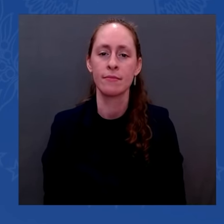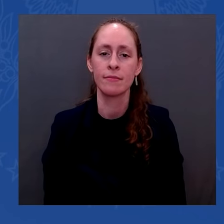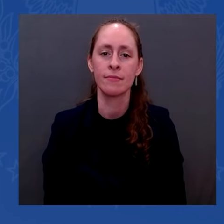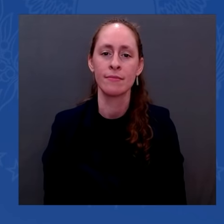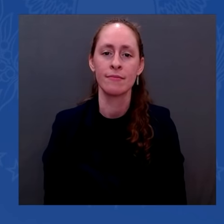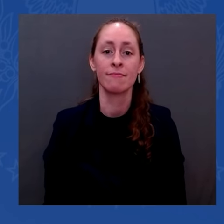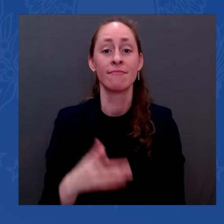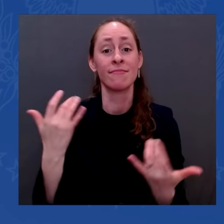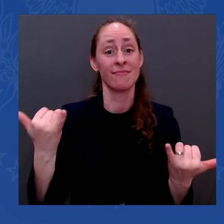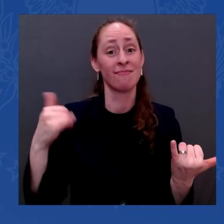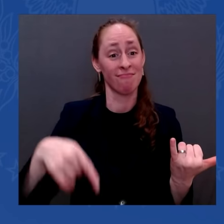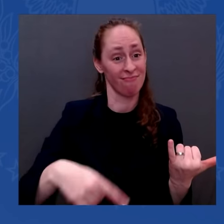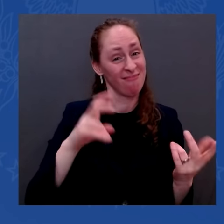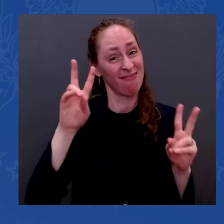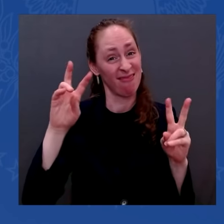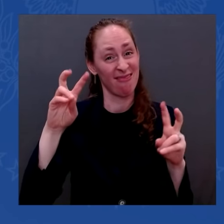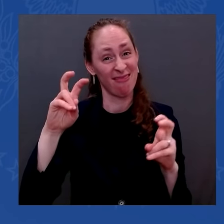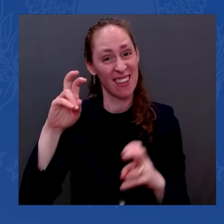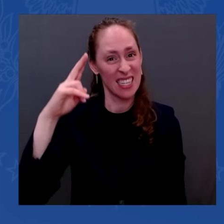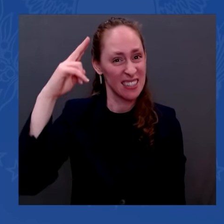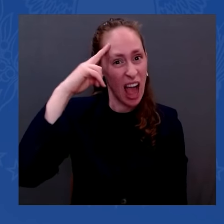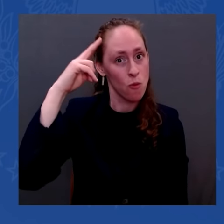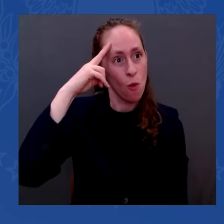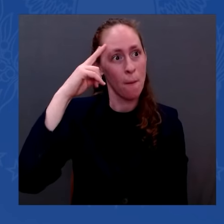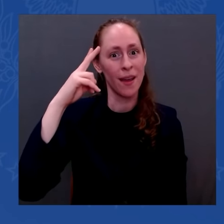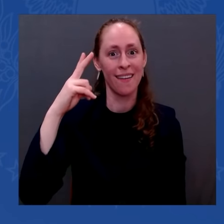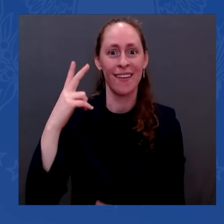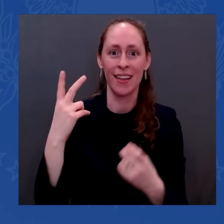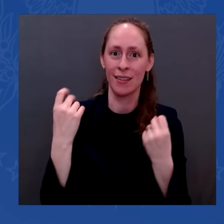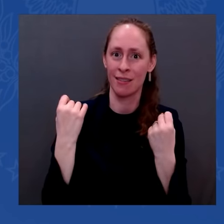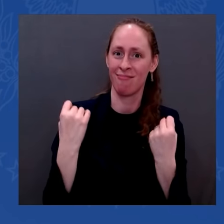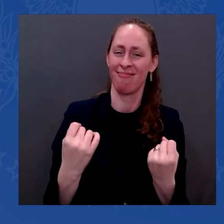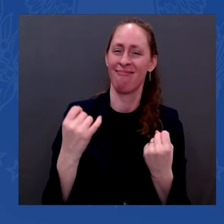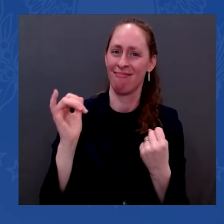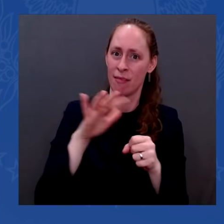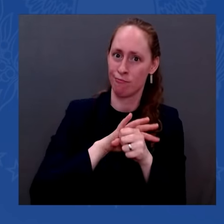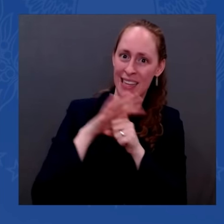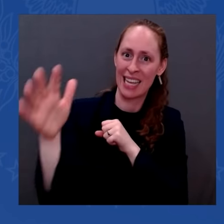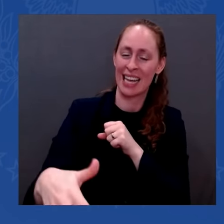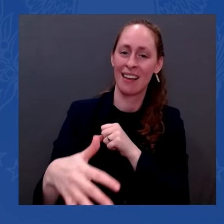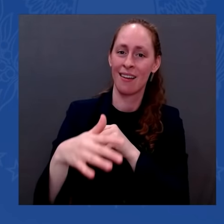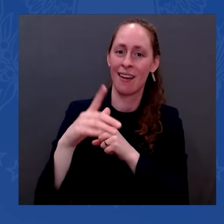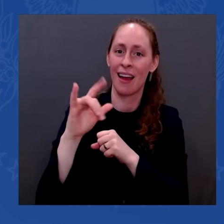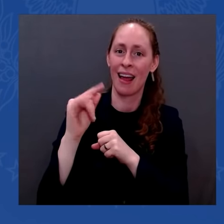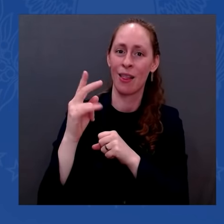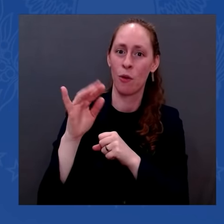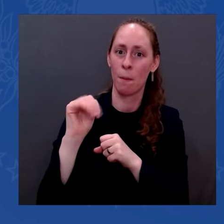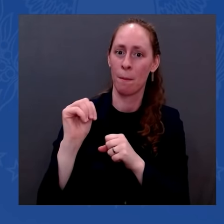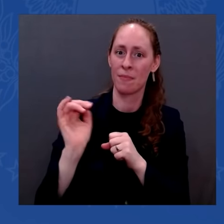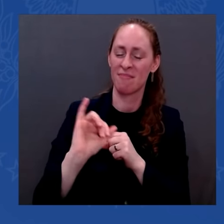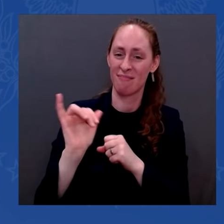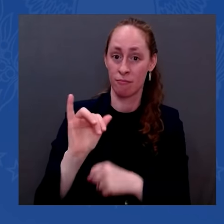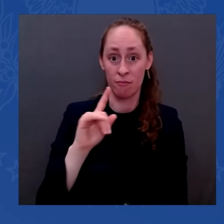that now presents itself -- that people can be left behind. And to hear you reinforce that frame that it's not just